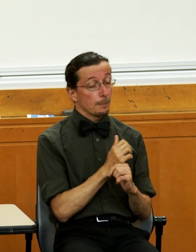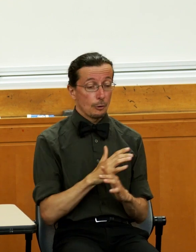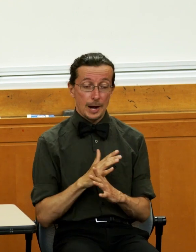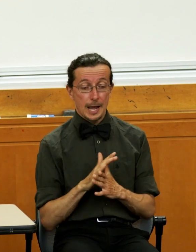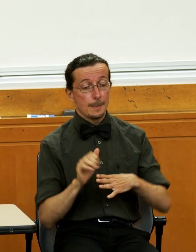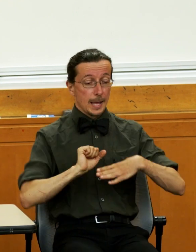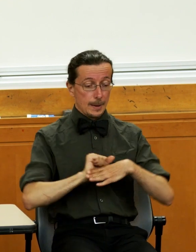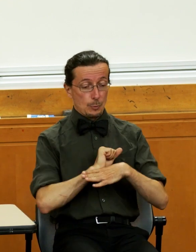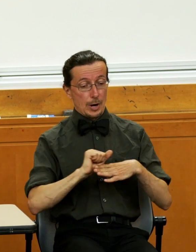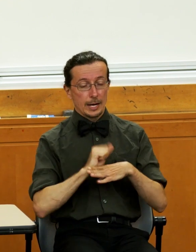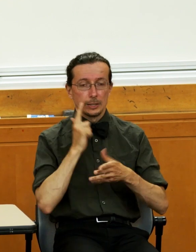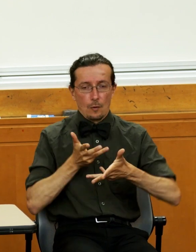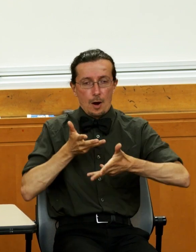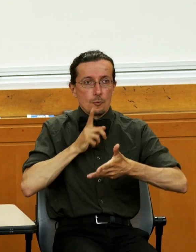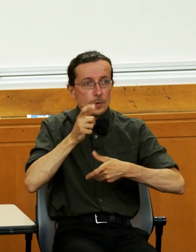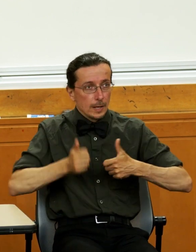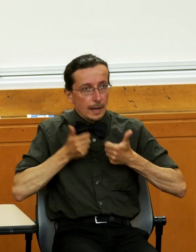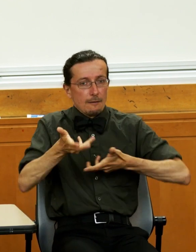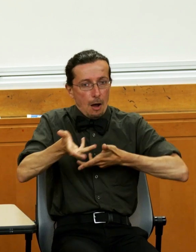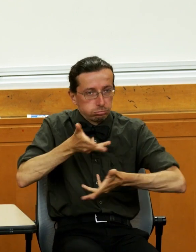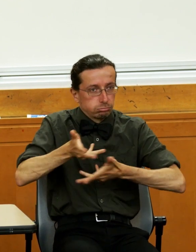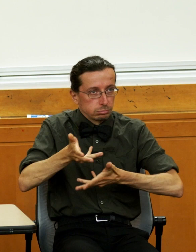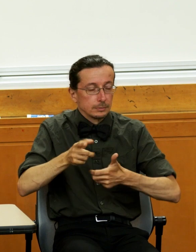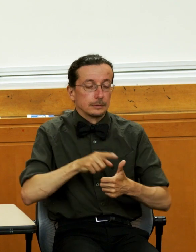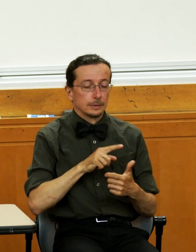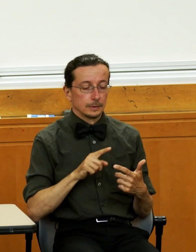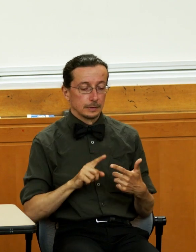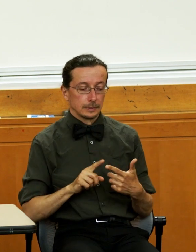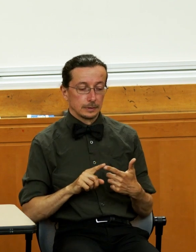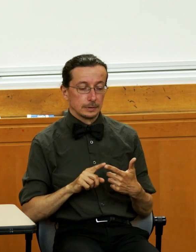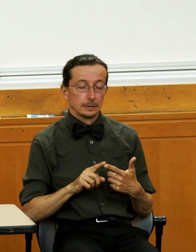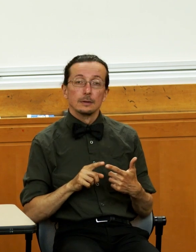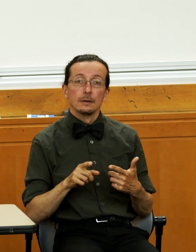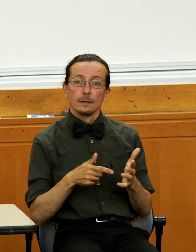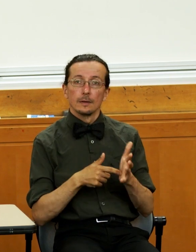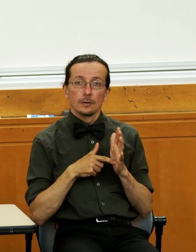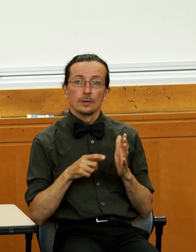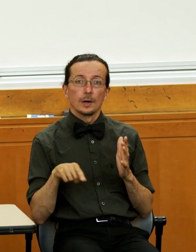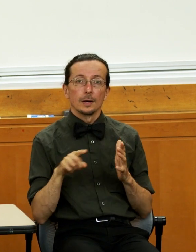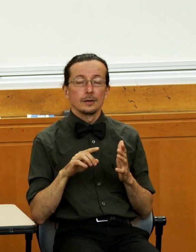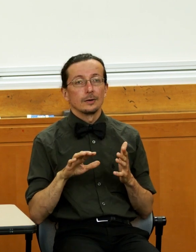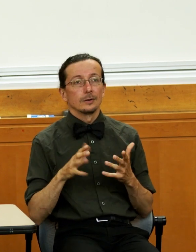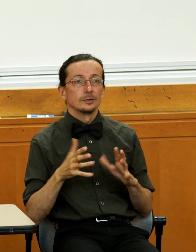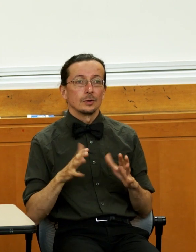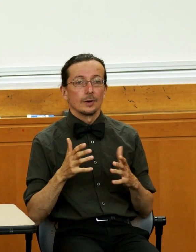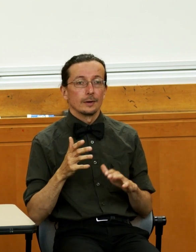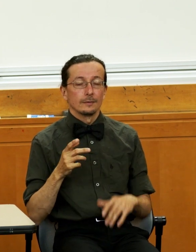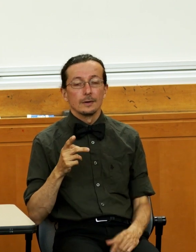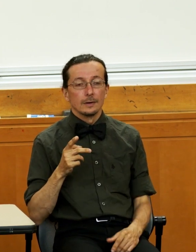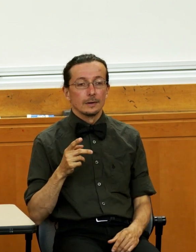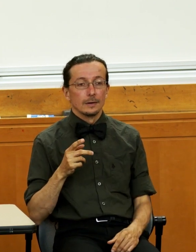rehearse for interactions like that. And second of all, they require you to sort of prime an actor